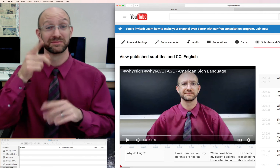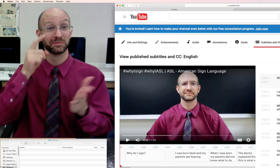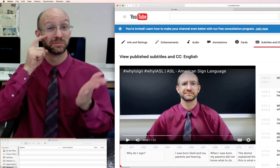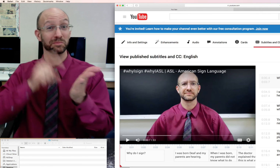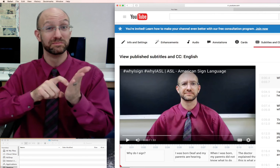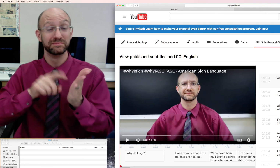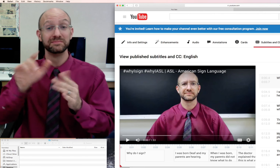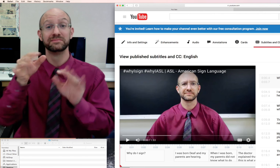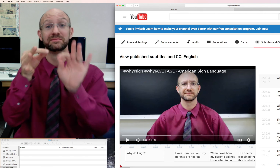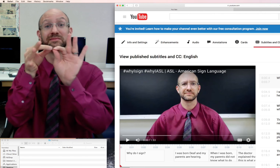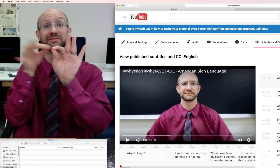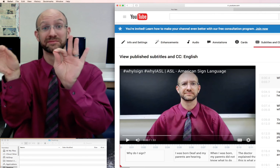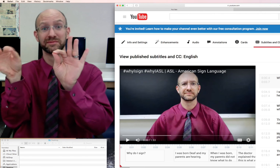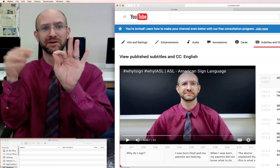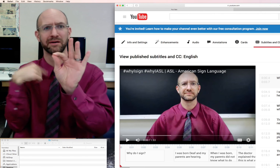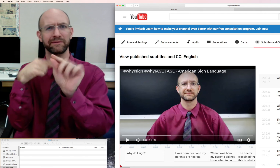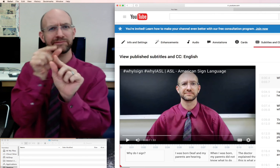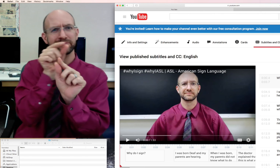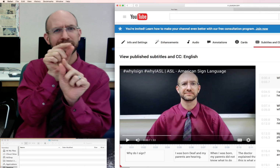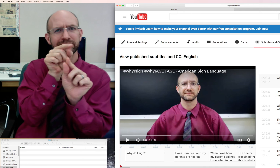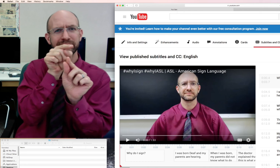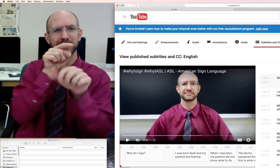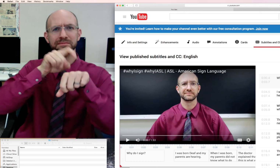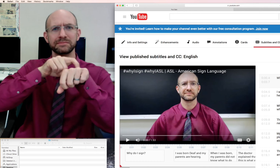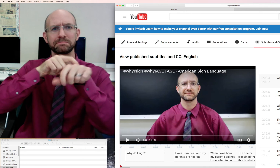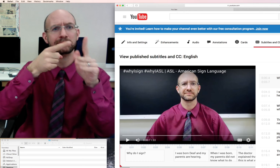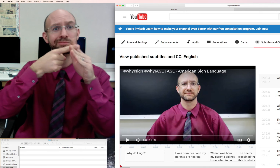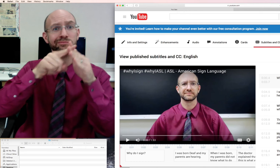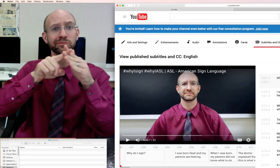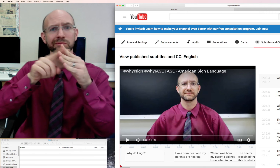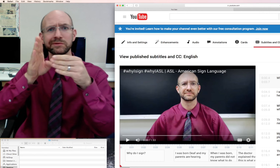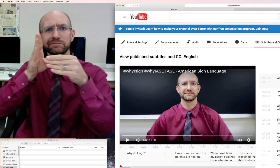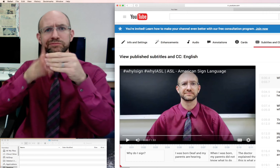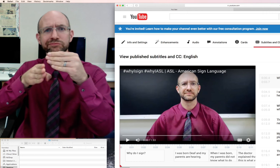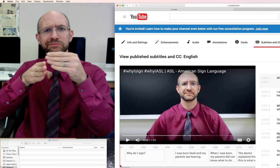You will notice that for each caption, there is a time code for when it starts and end.